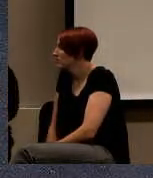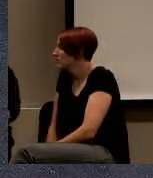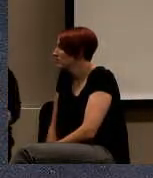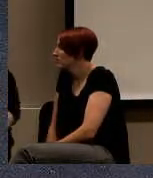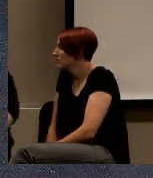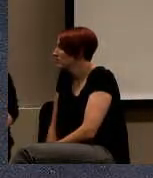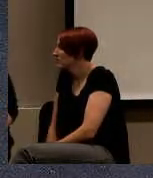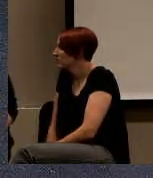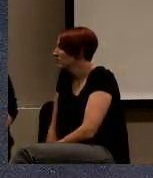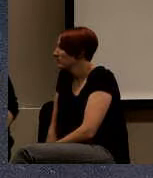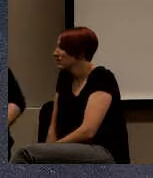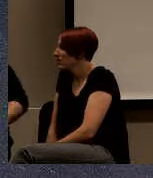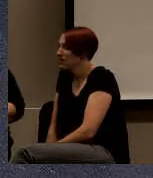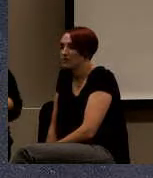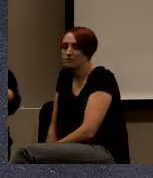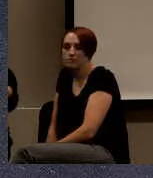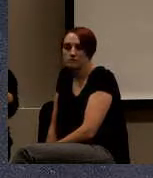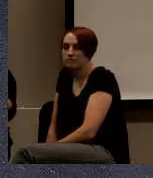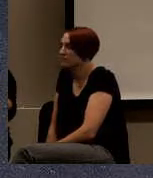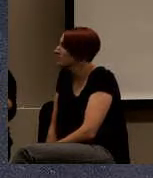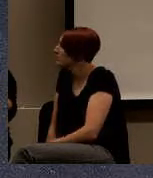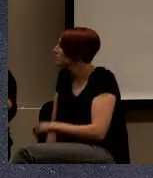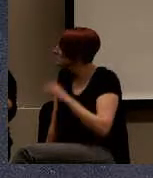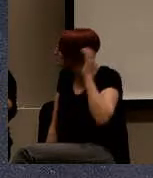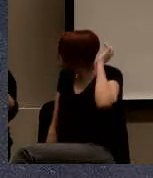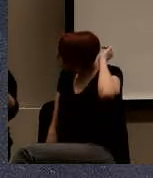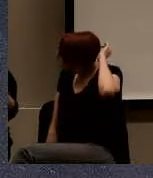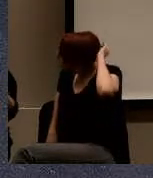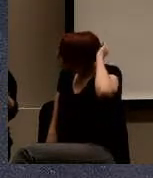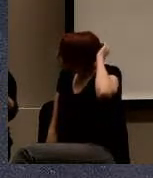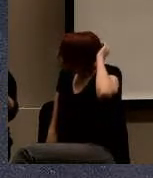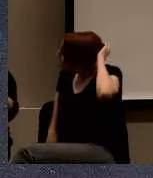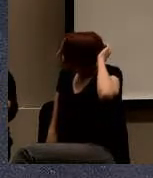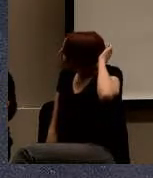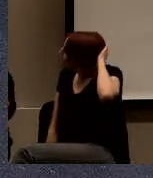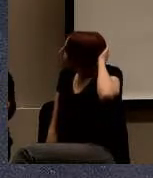The next big thing that's kind of a hot topic but an